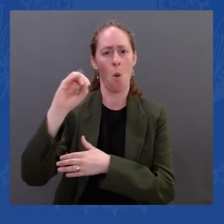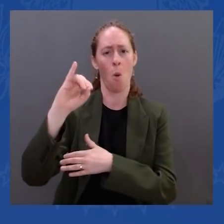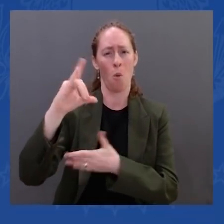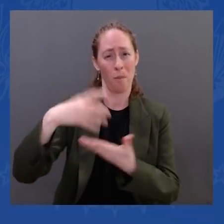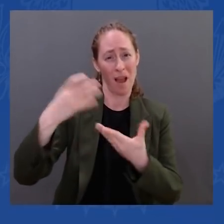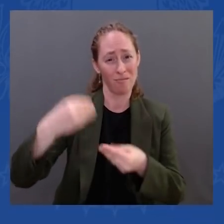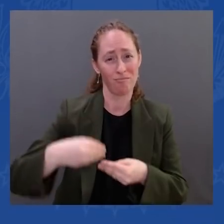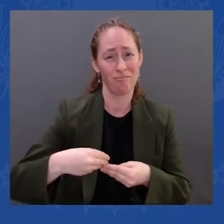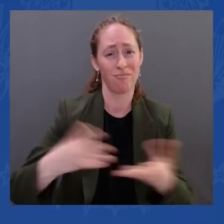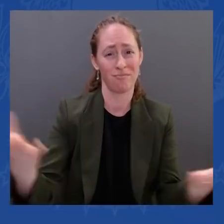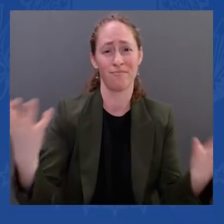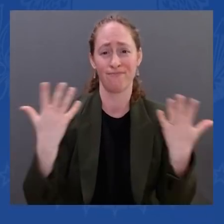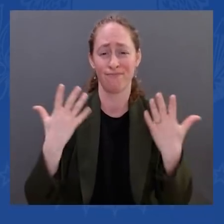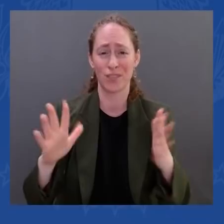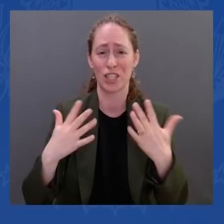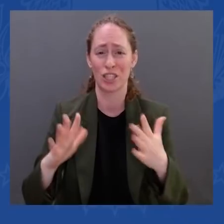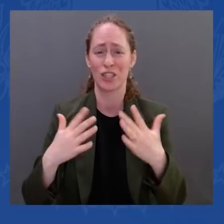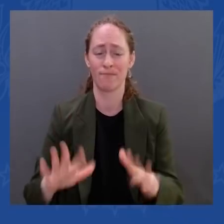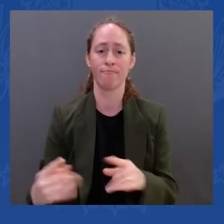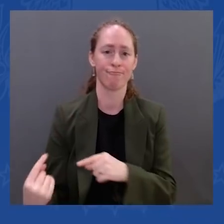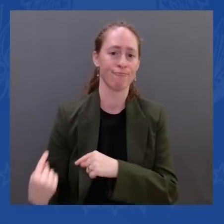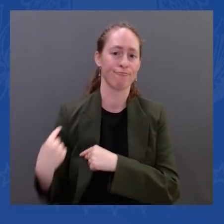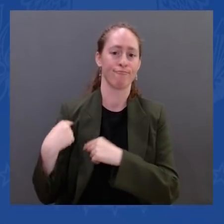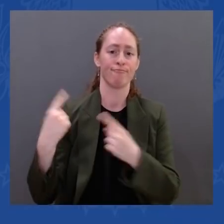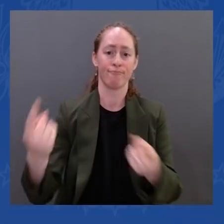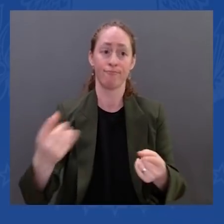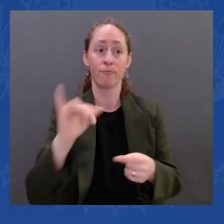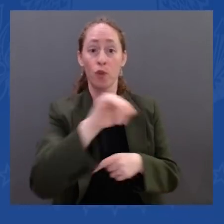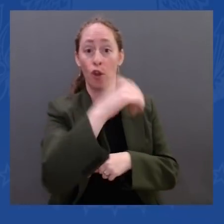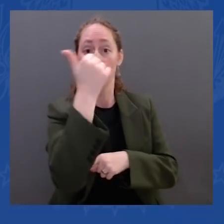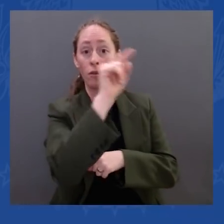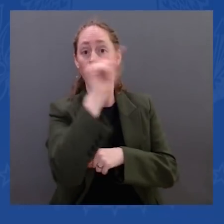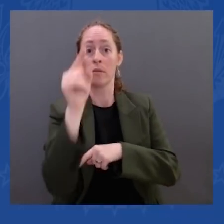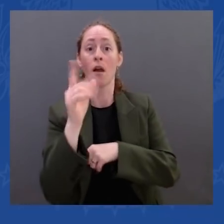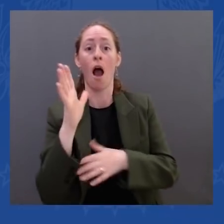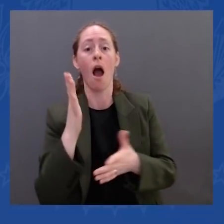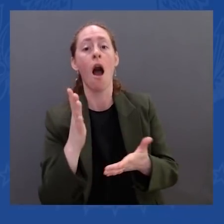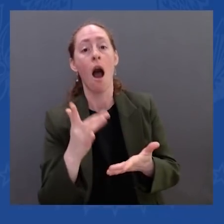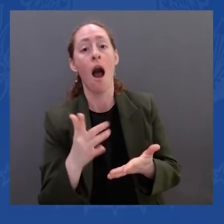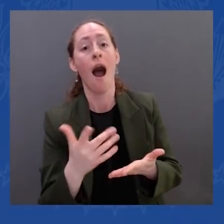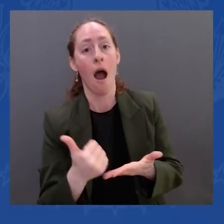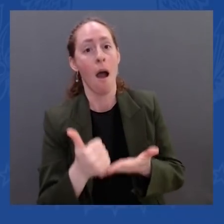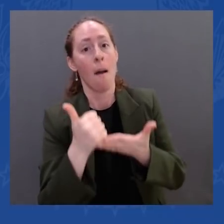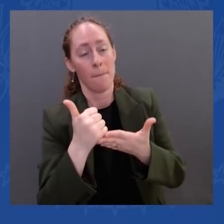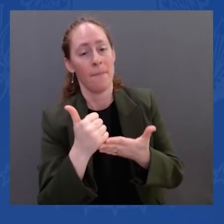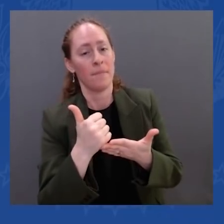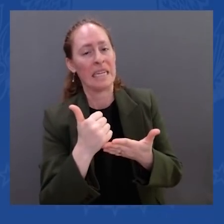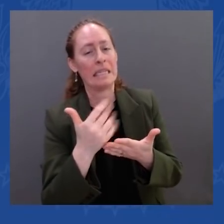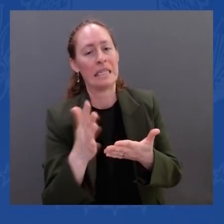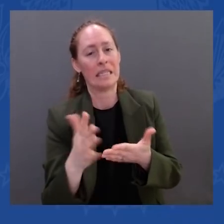It's helped, but it's not been enough. We also find ourselves in a situation where we have food shortages --